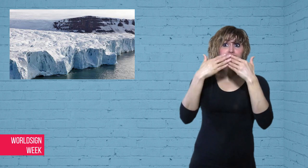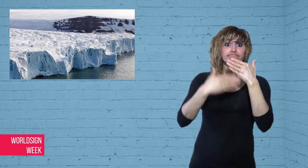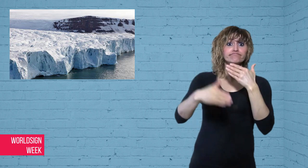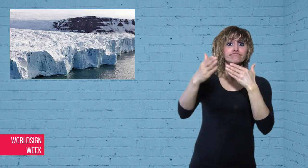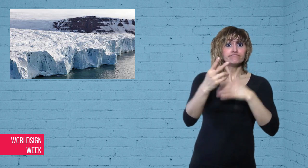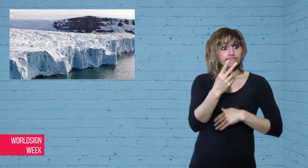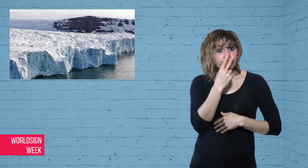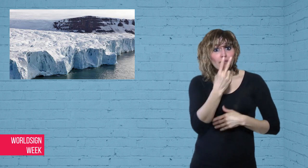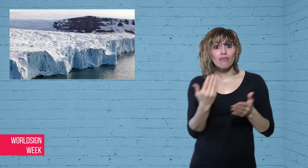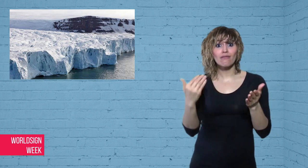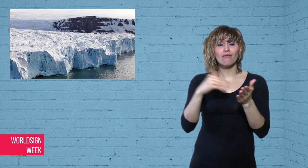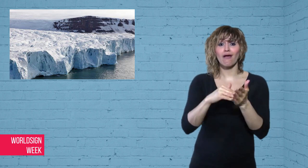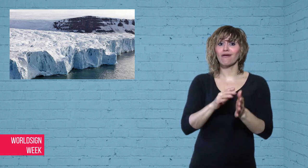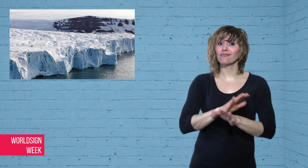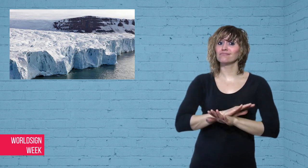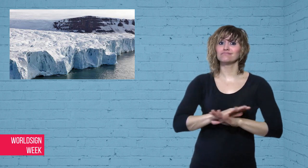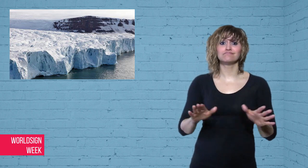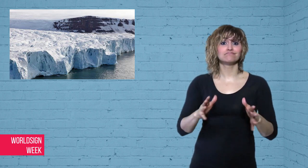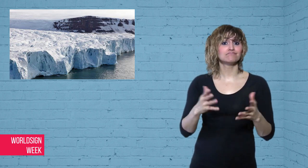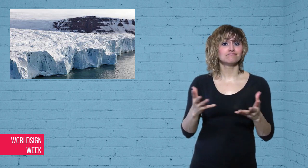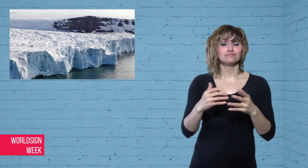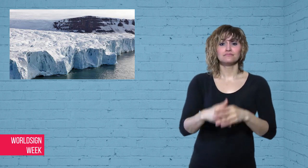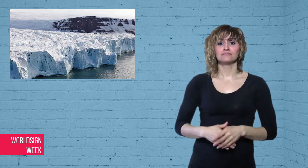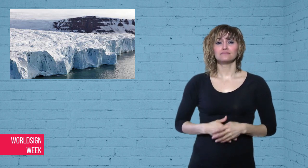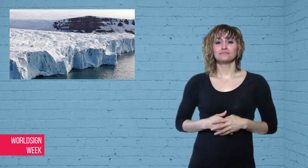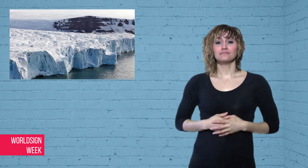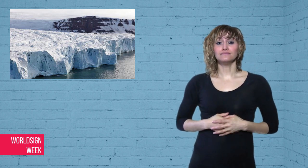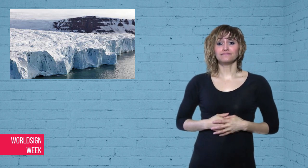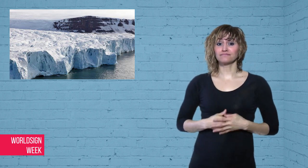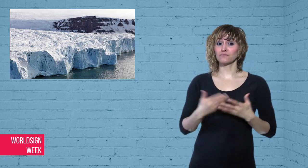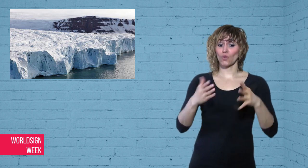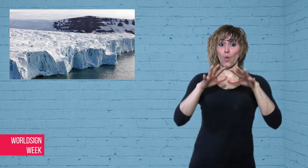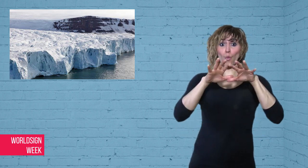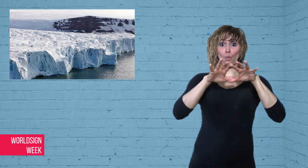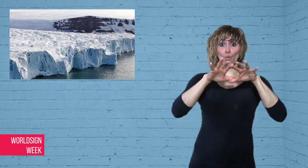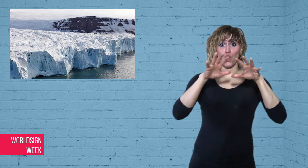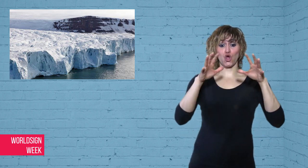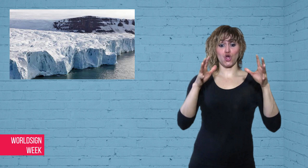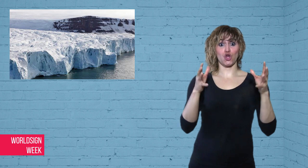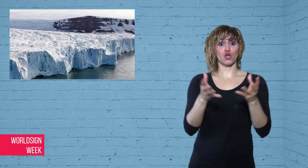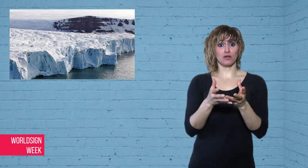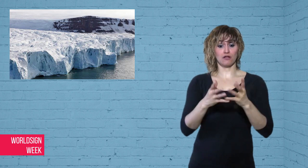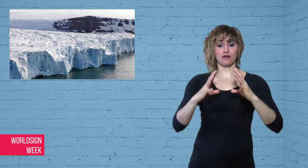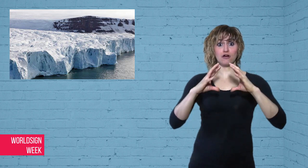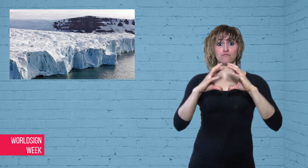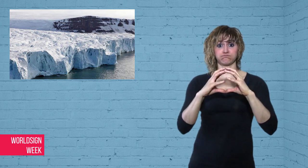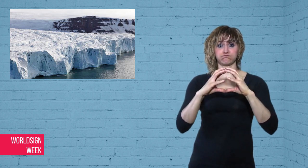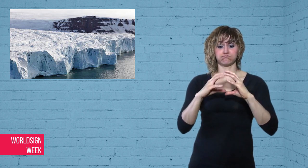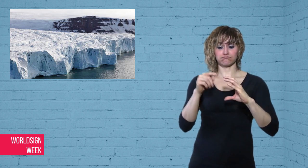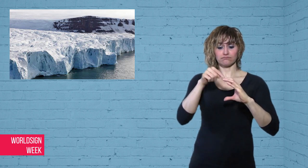melted, would vanish forever.